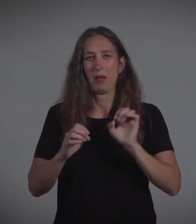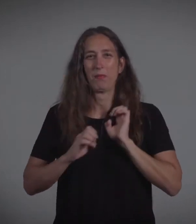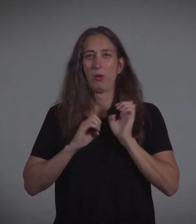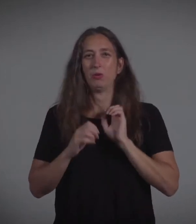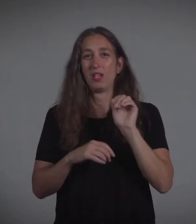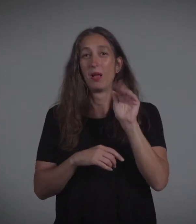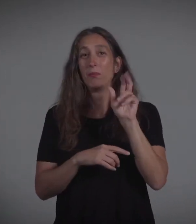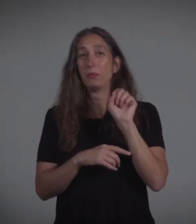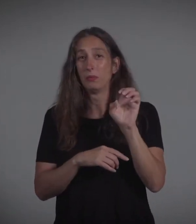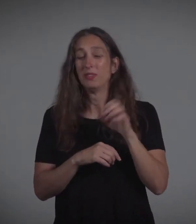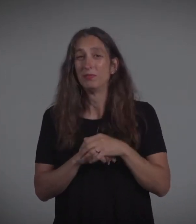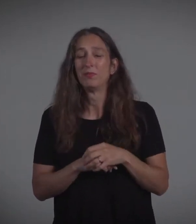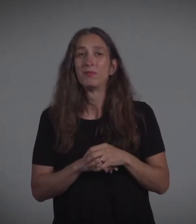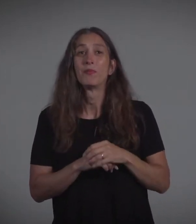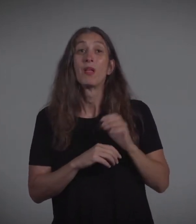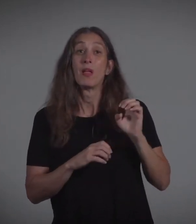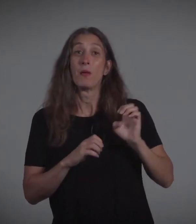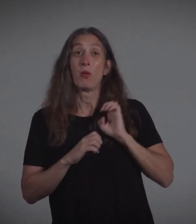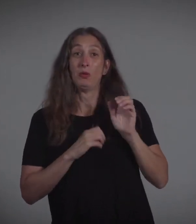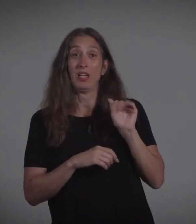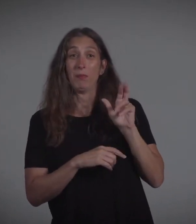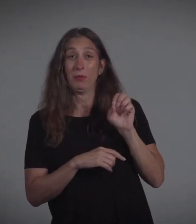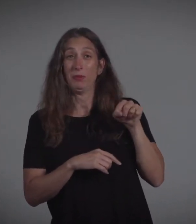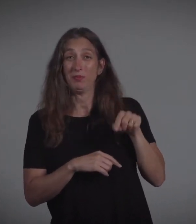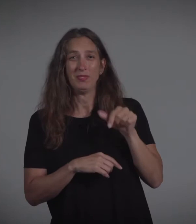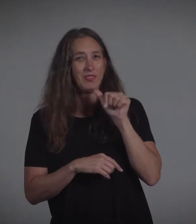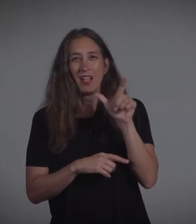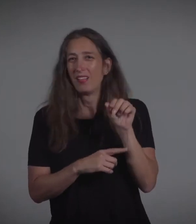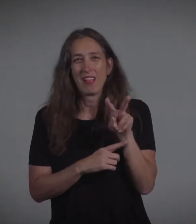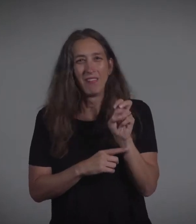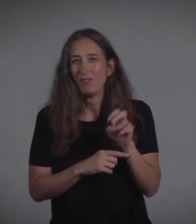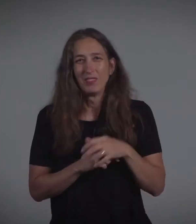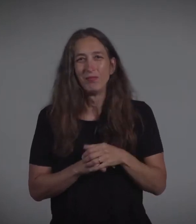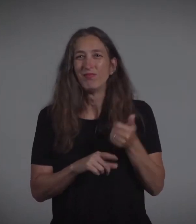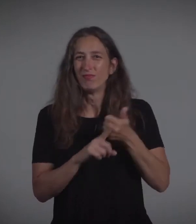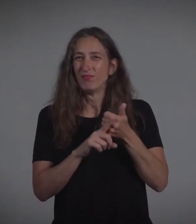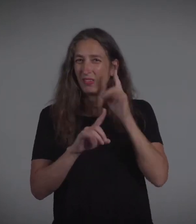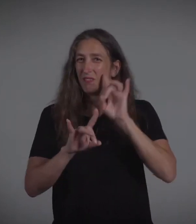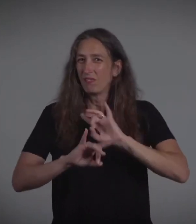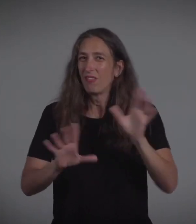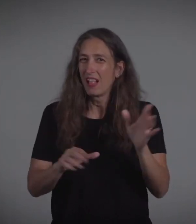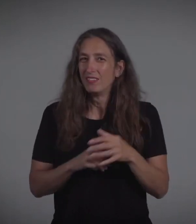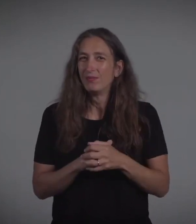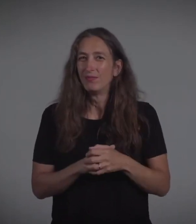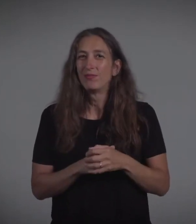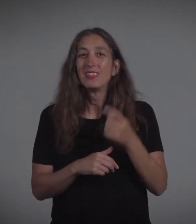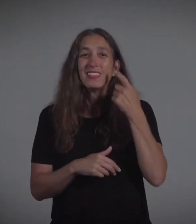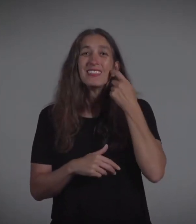These are some examples of emotional abuse. Emotional abuse is not love, it is violence.